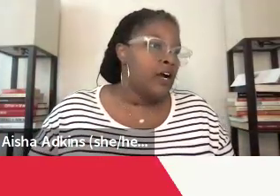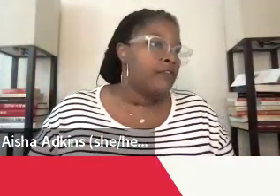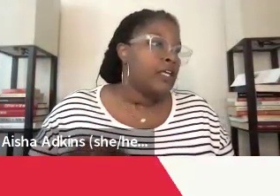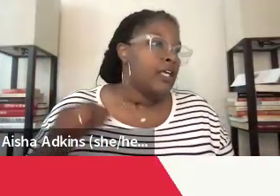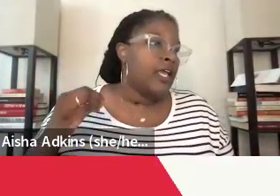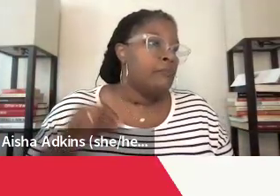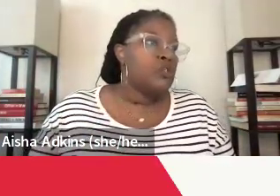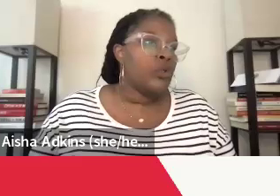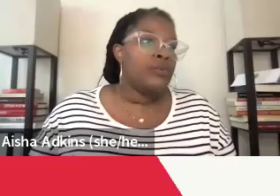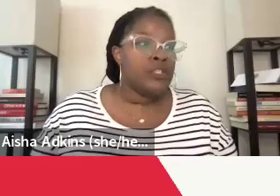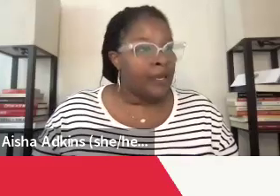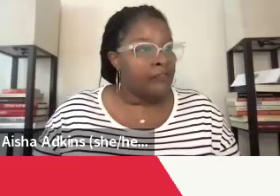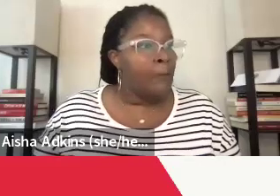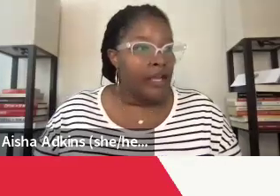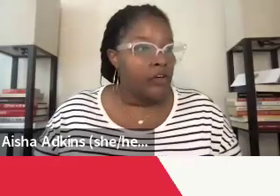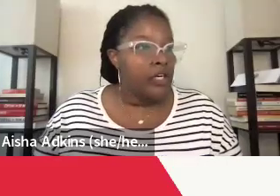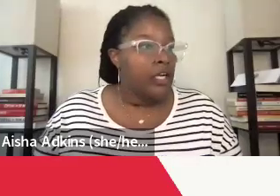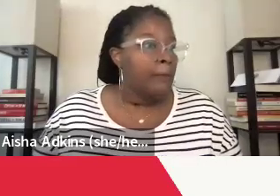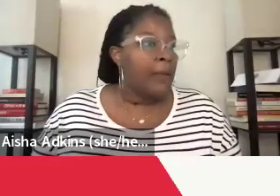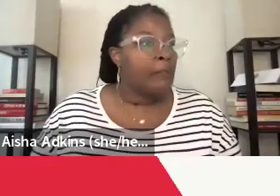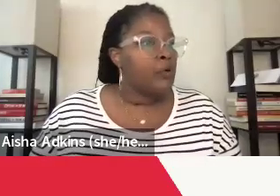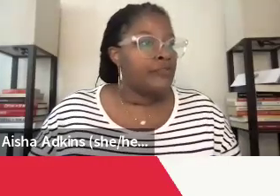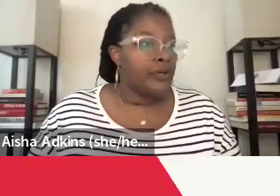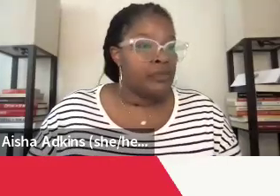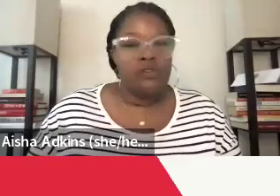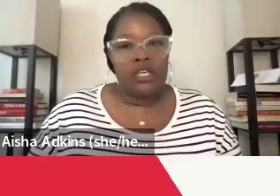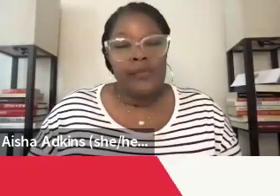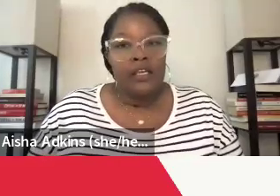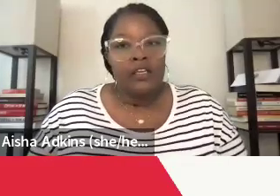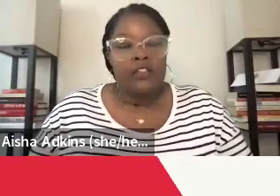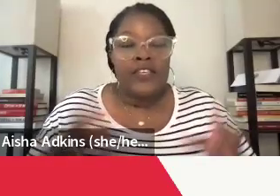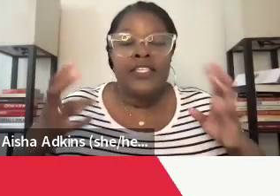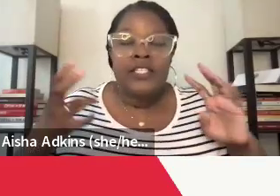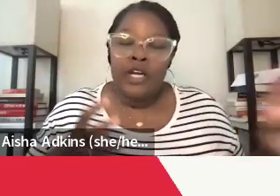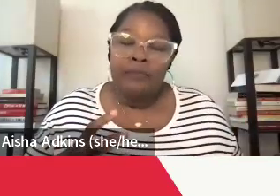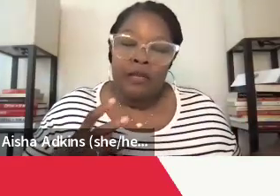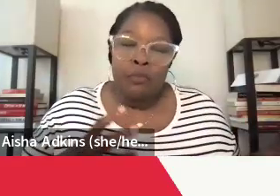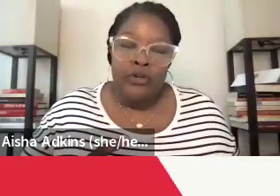of in a mutually respectful manner by members of the community. This is incredibly important